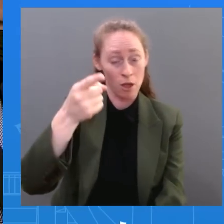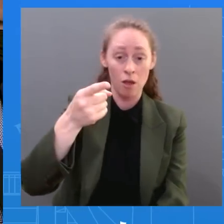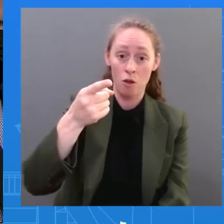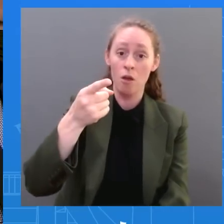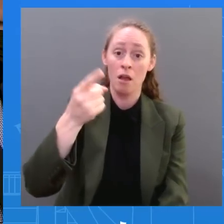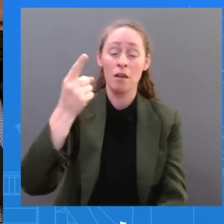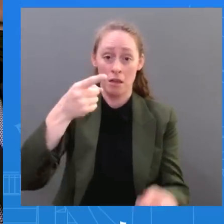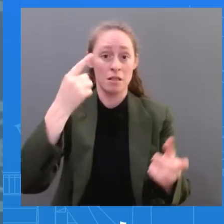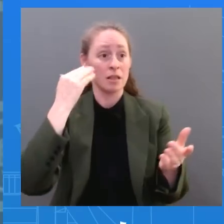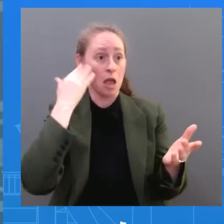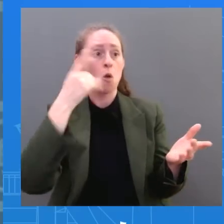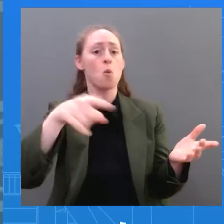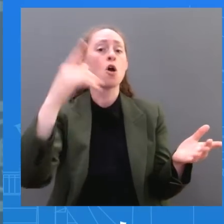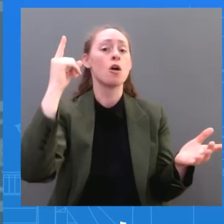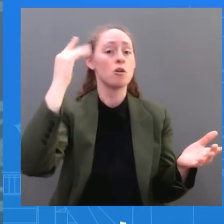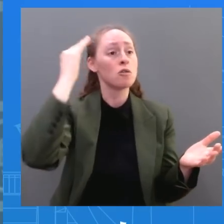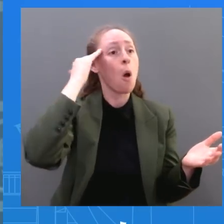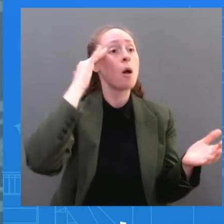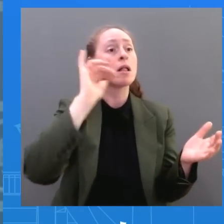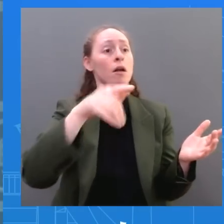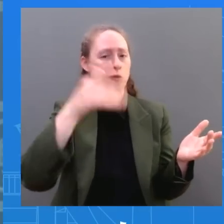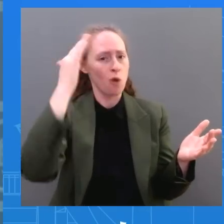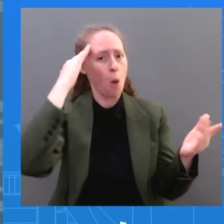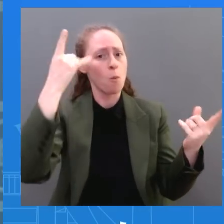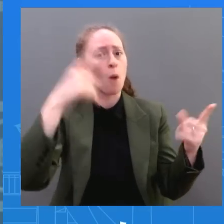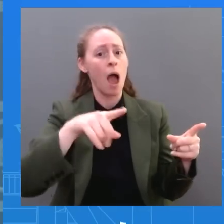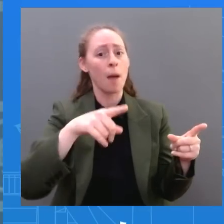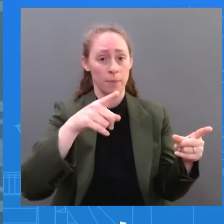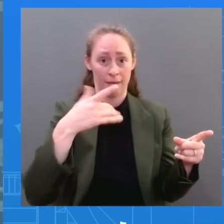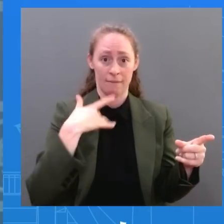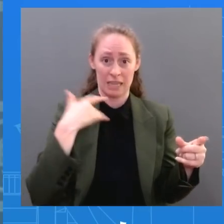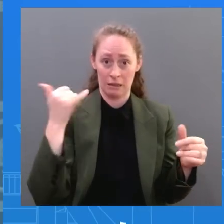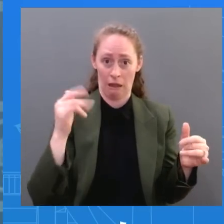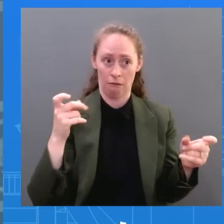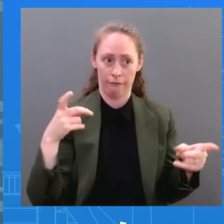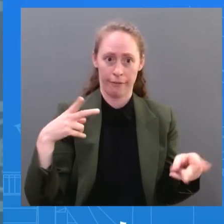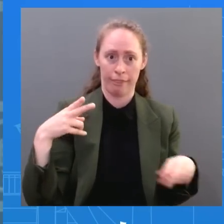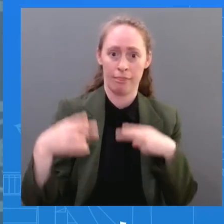Ms. Jean-Pierre: What I'm saying is that there has been many times that the President has spoken forcefully,